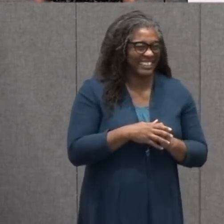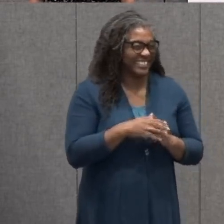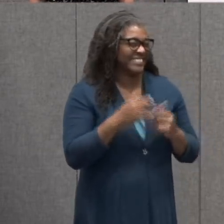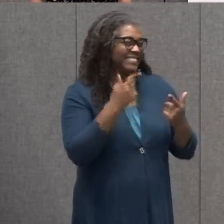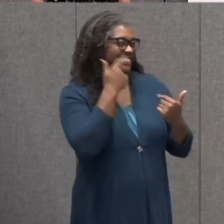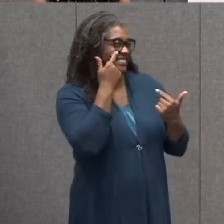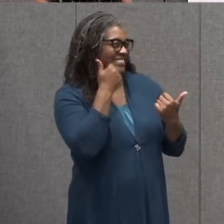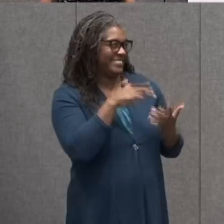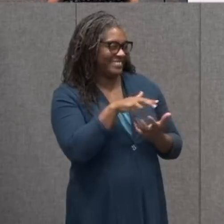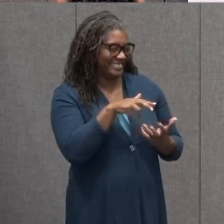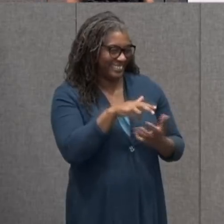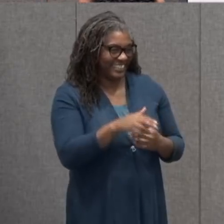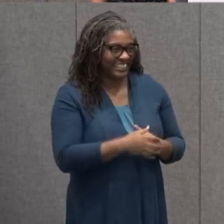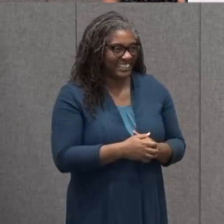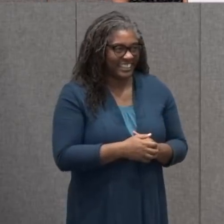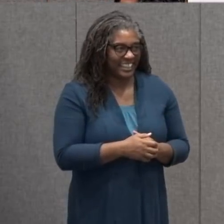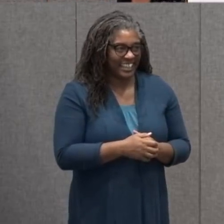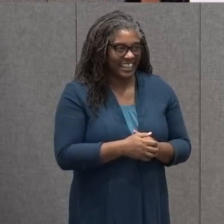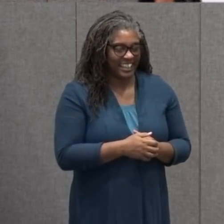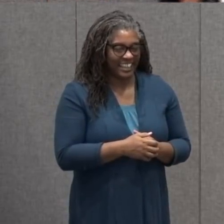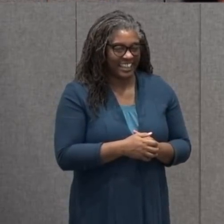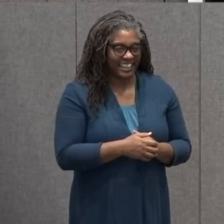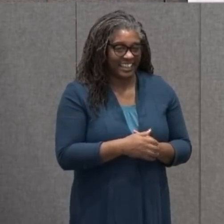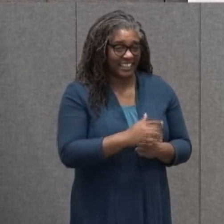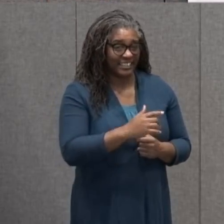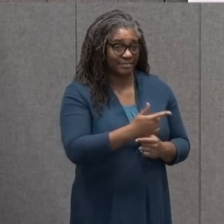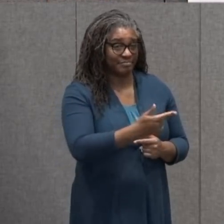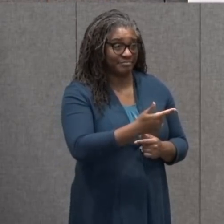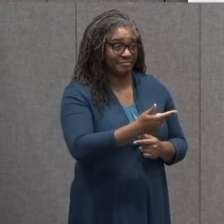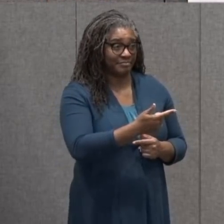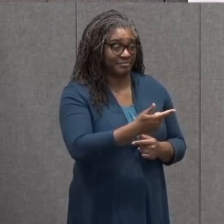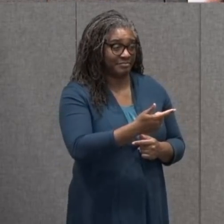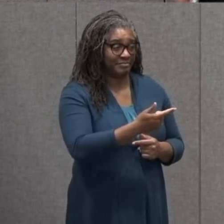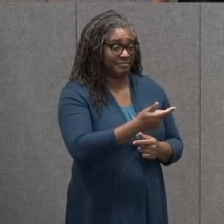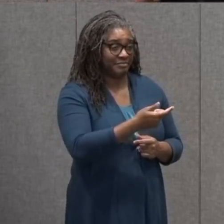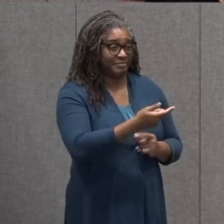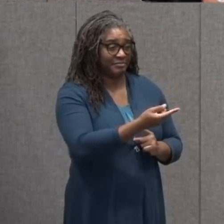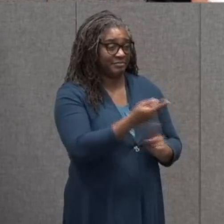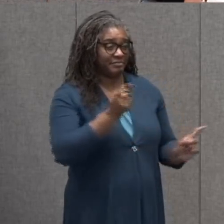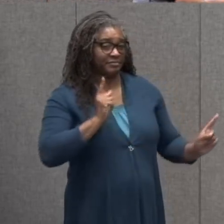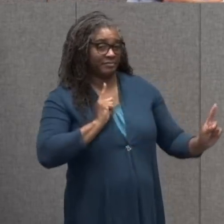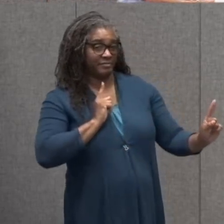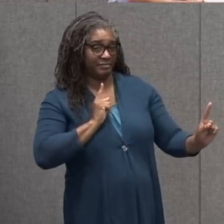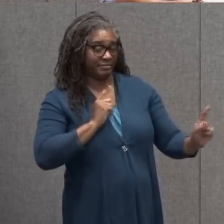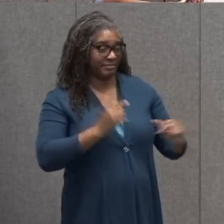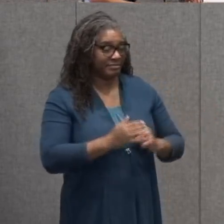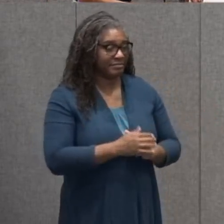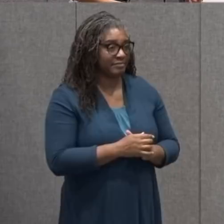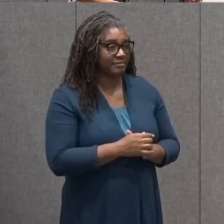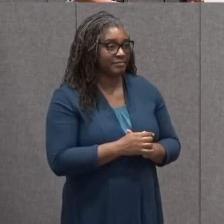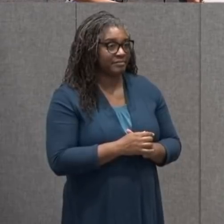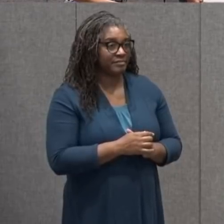Okay, I'm gonna draw another card, you ready to switch? I am ready to switch. So we're maintaining our social distance.